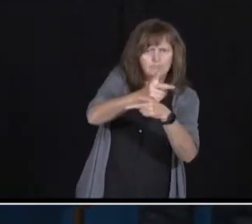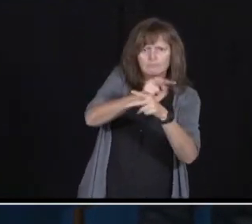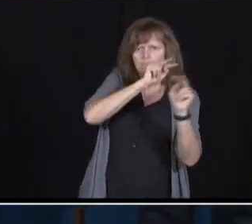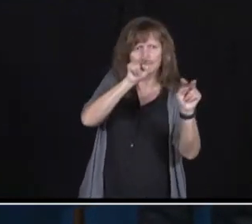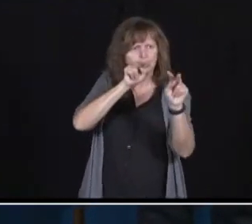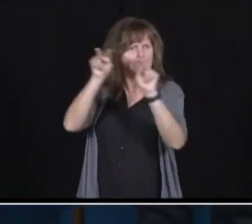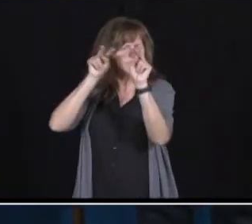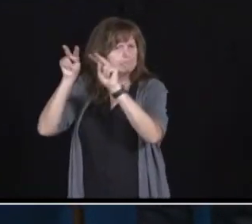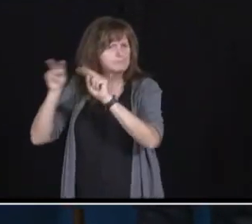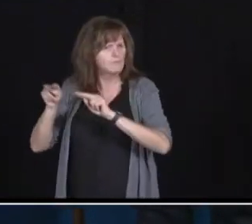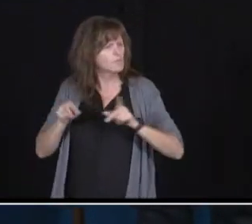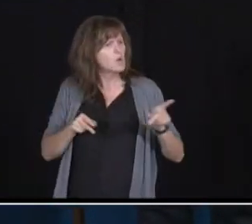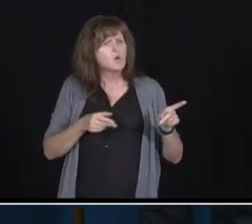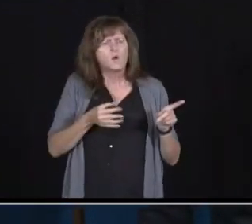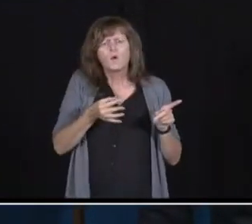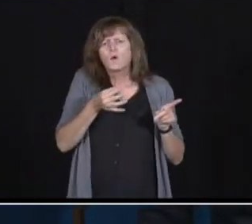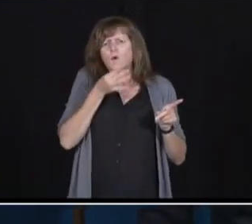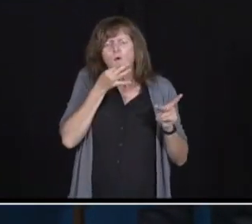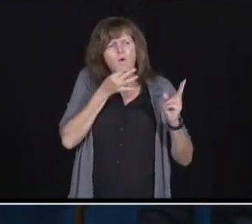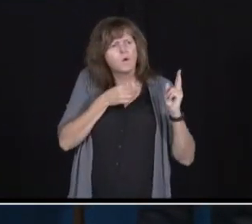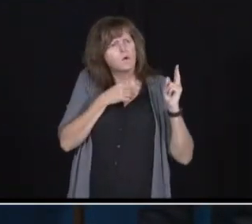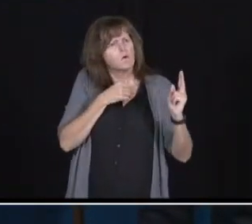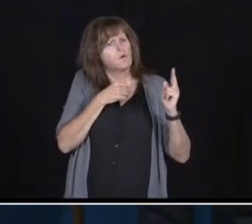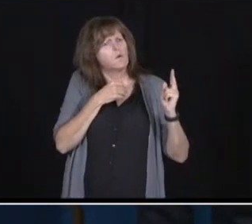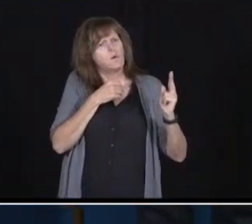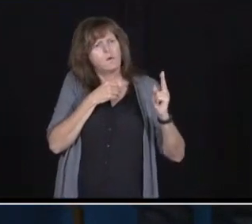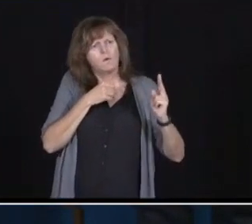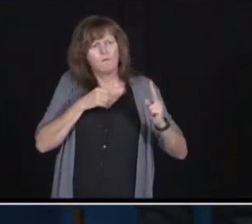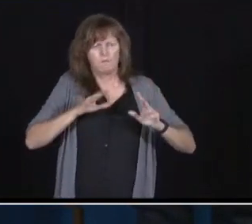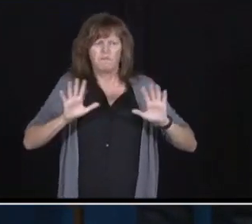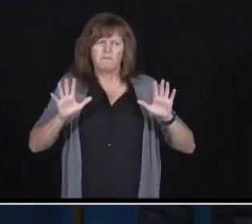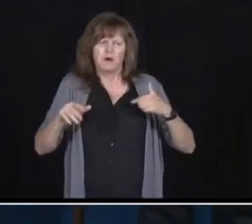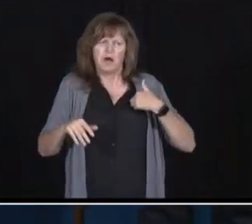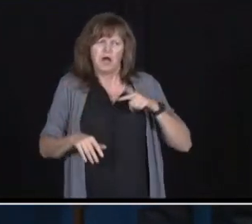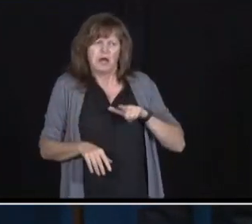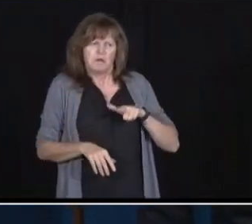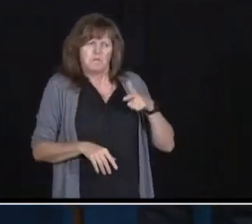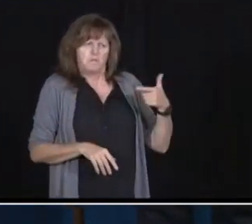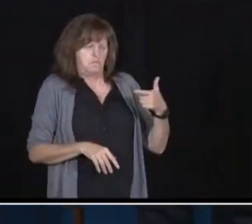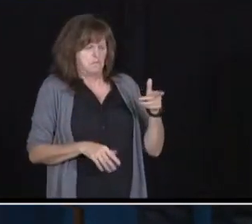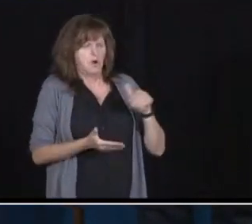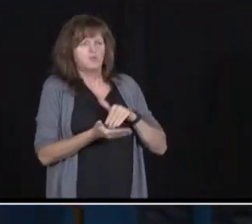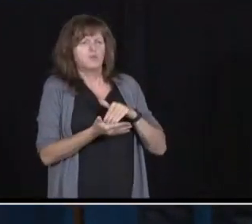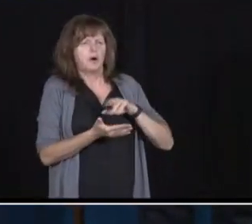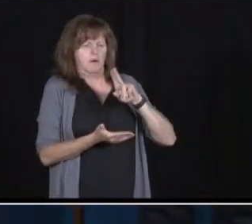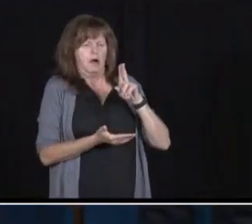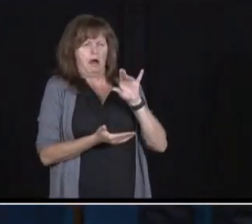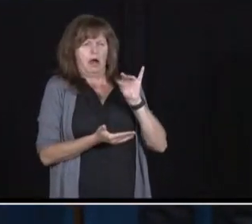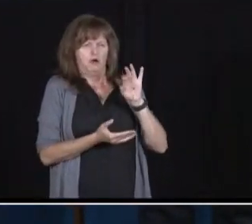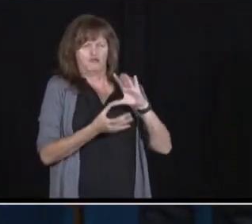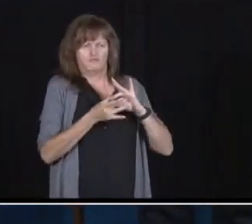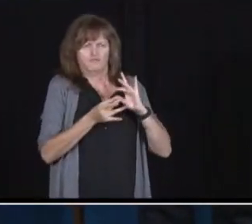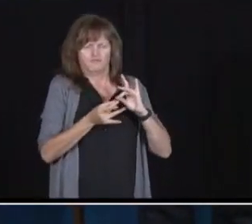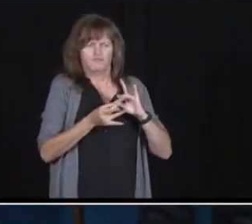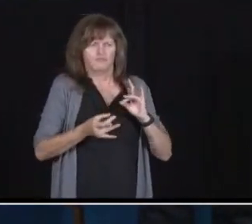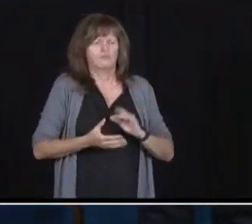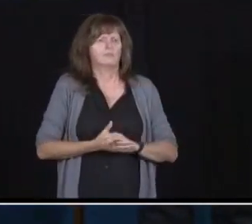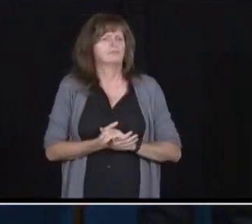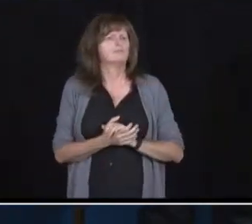stamp of approval on it along with other people on our health people. But now we have Dr higher there for outbreak right across the province.